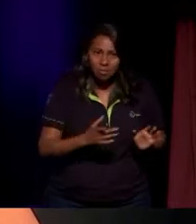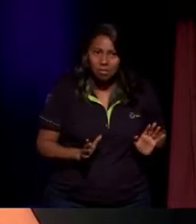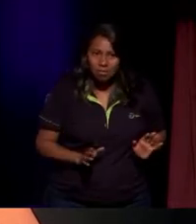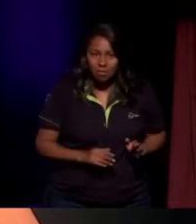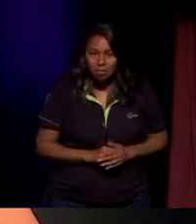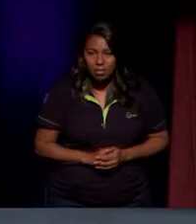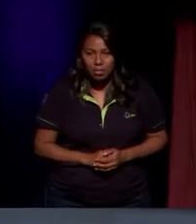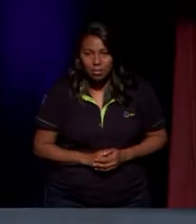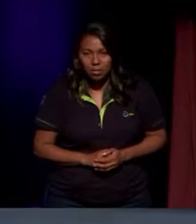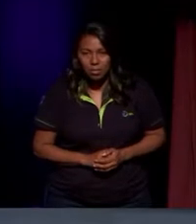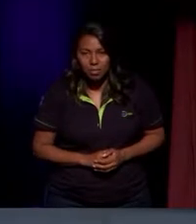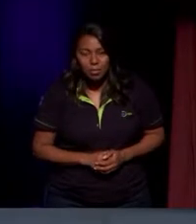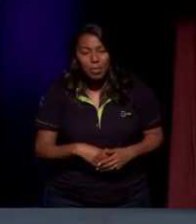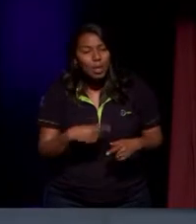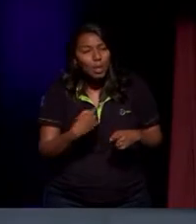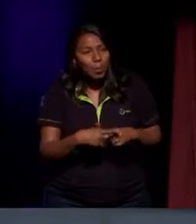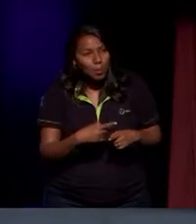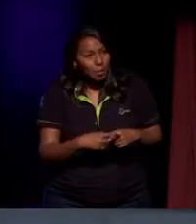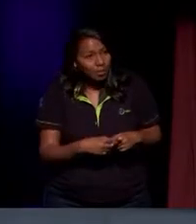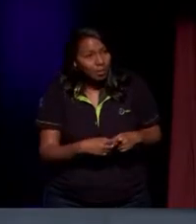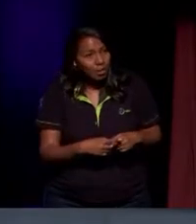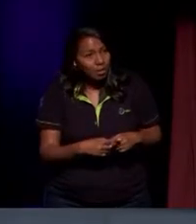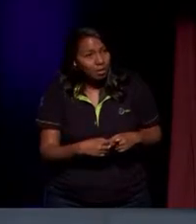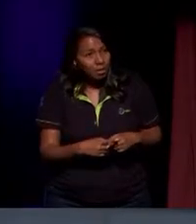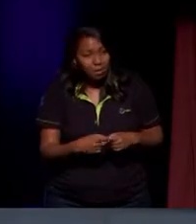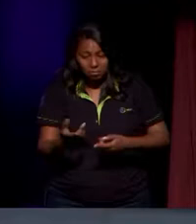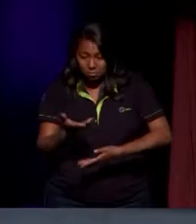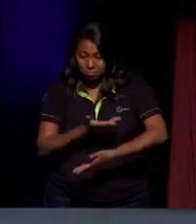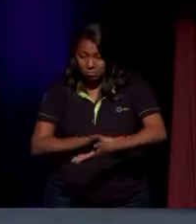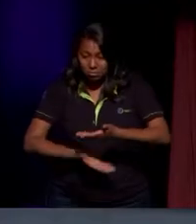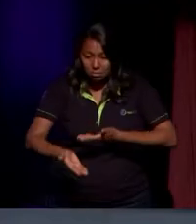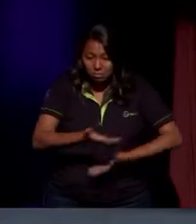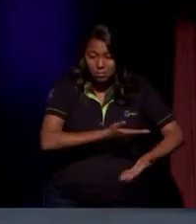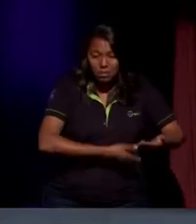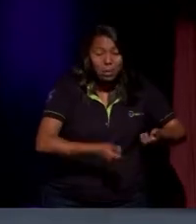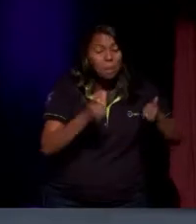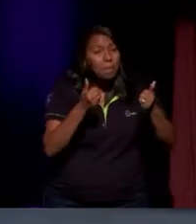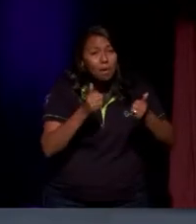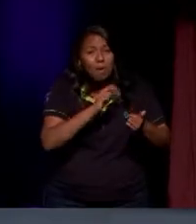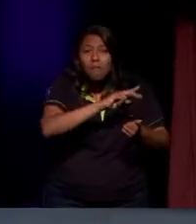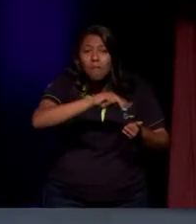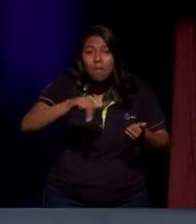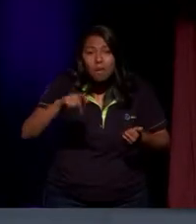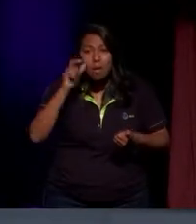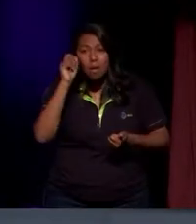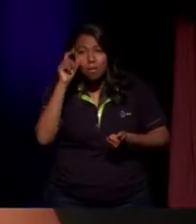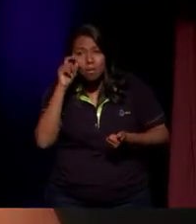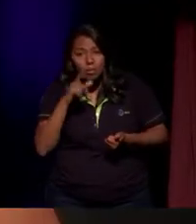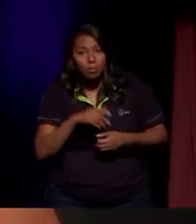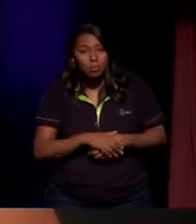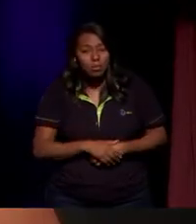who lived very well with the different cultures. He had a friend, who was murdered,